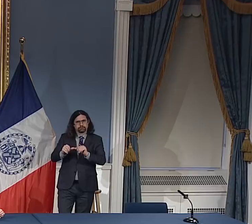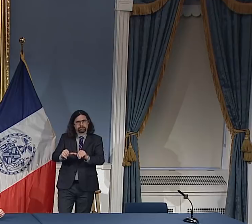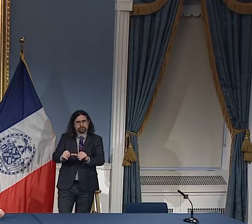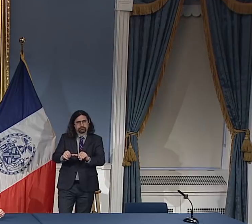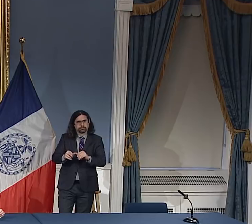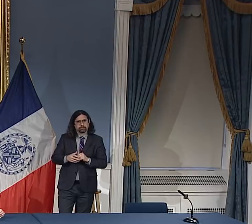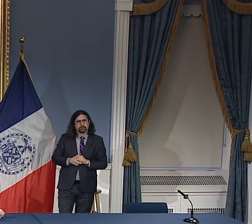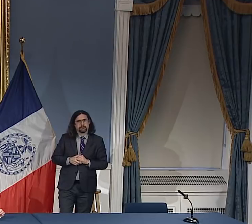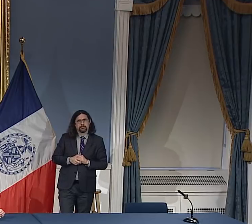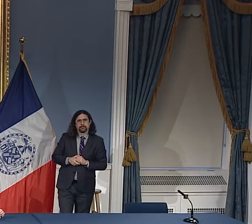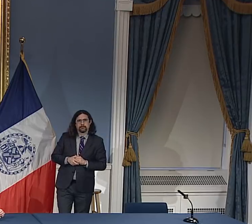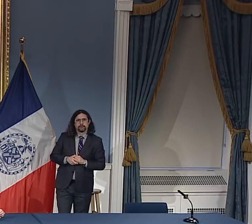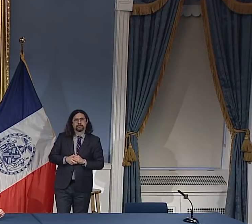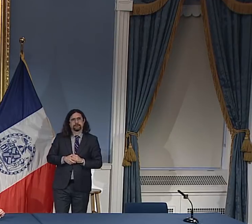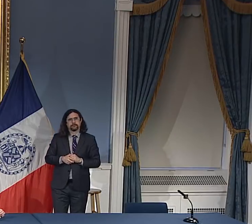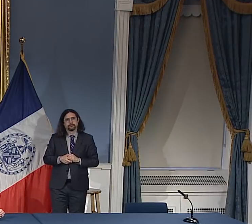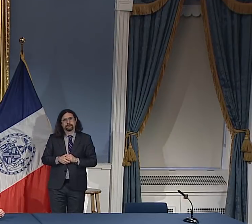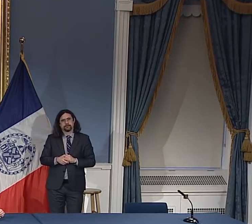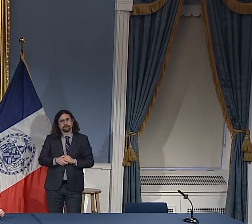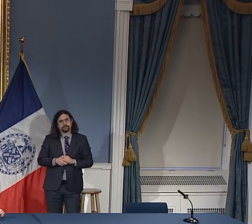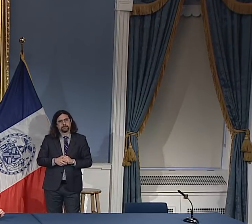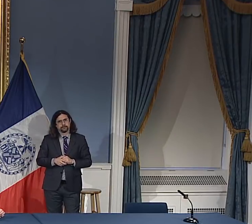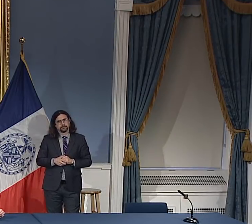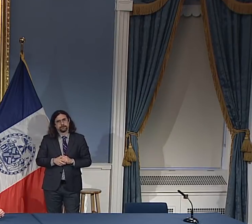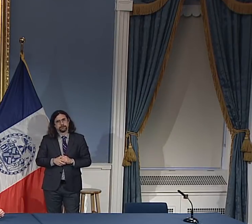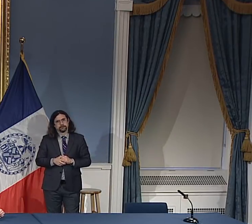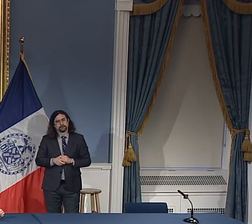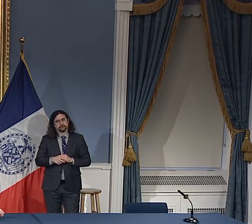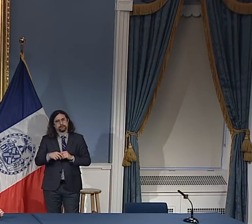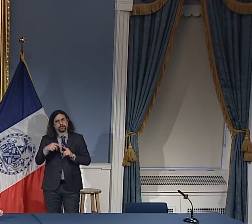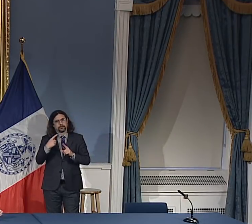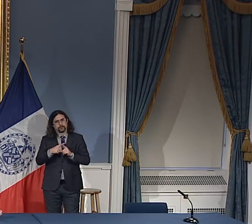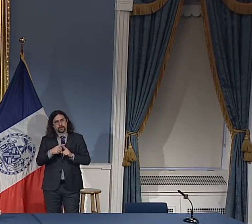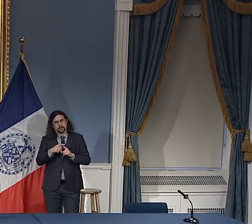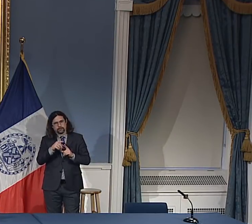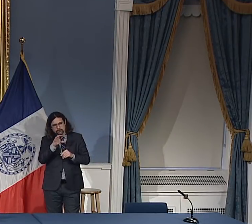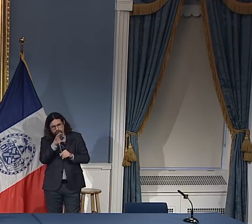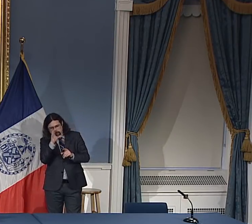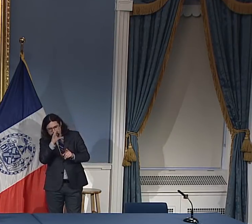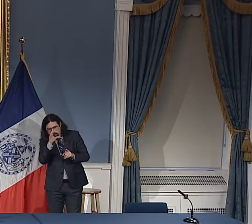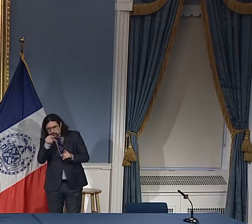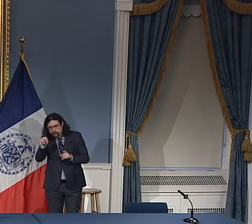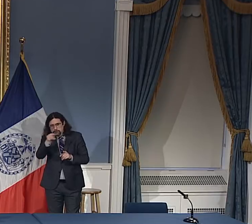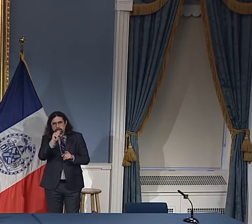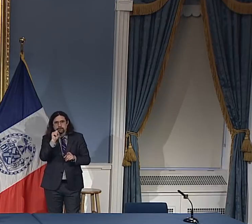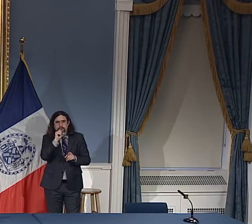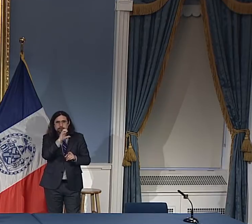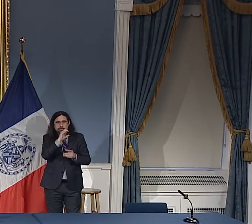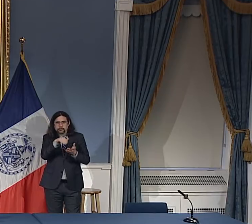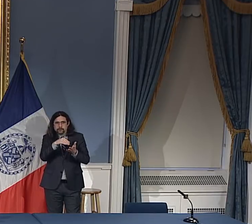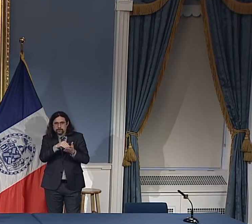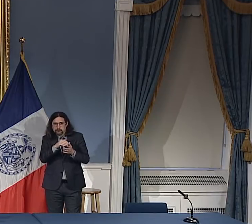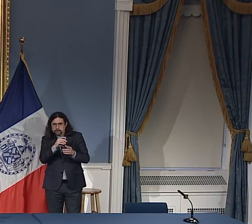THEN ALSO TO WORK TO IDENTIFY POTENTIAL CLUSTERS IN NURSING HOME FACILITIES AS WELL AS ASSISTED